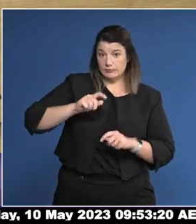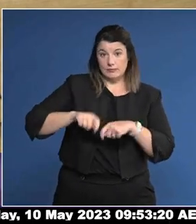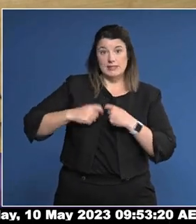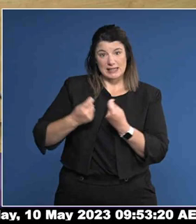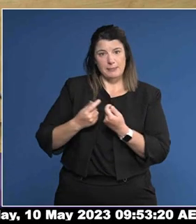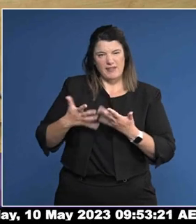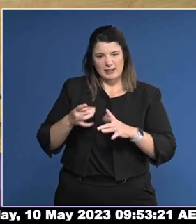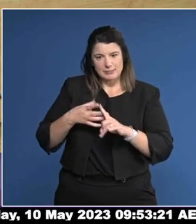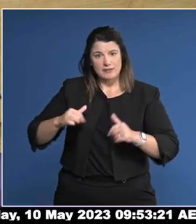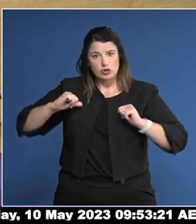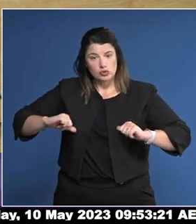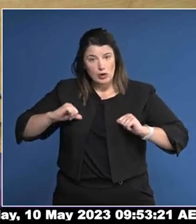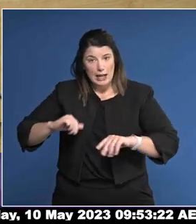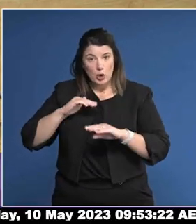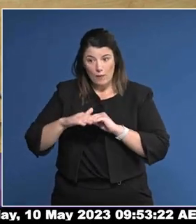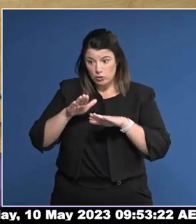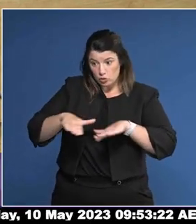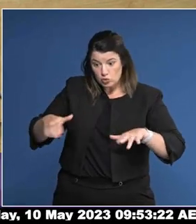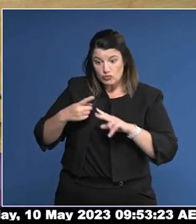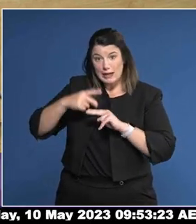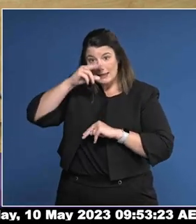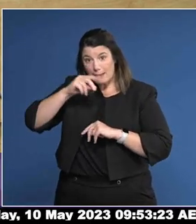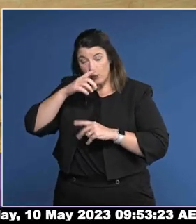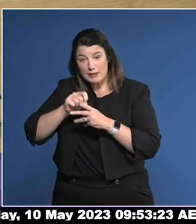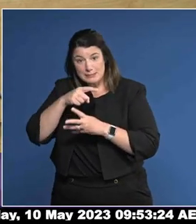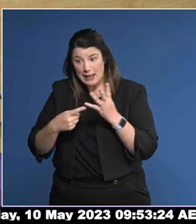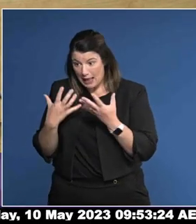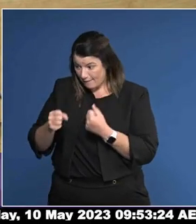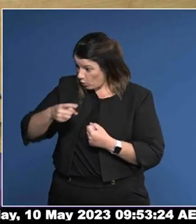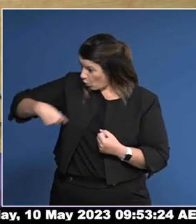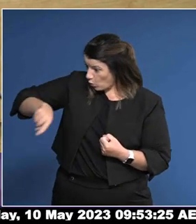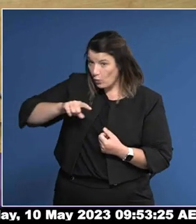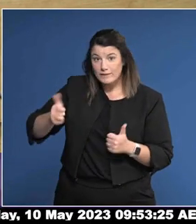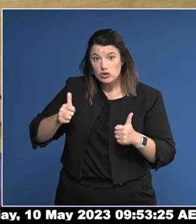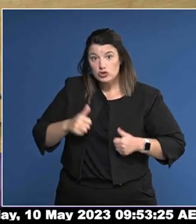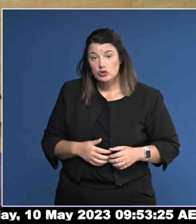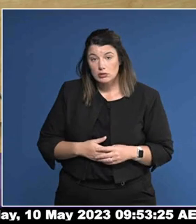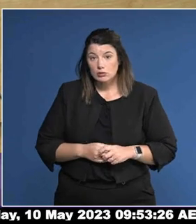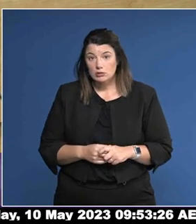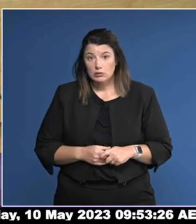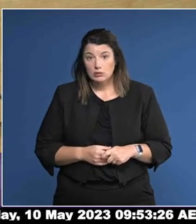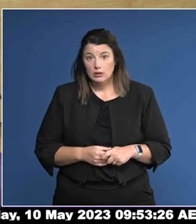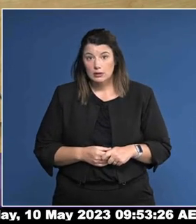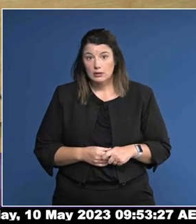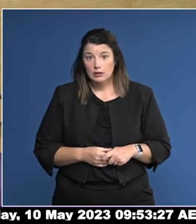experience with children and young people with disability? I would suggest so but not necessarily.